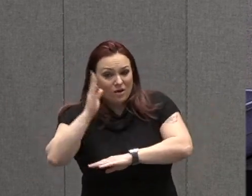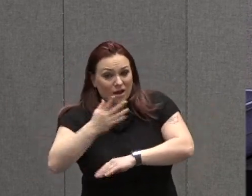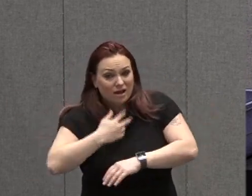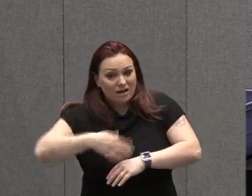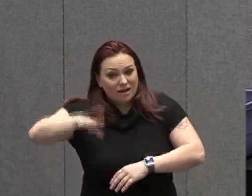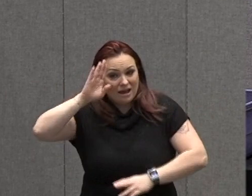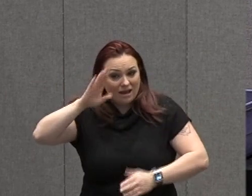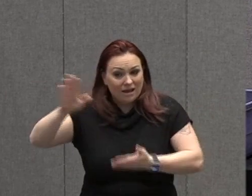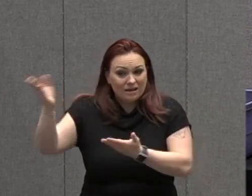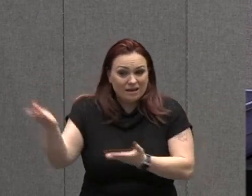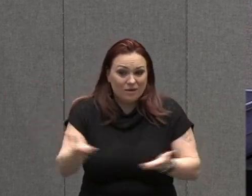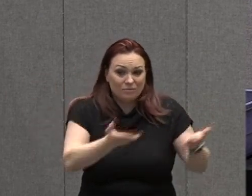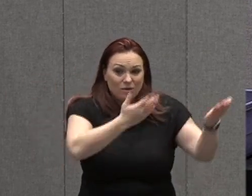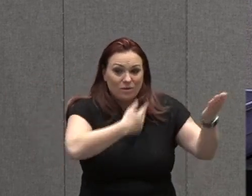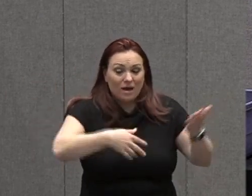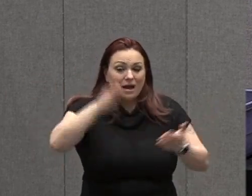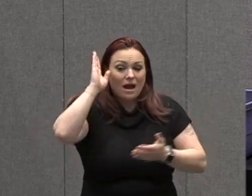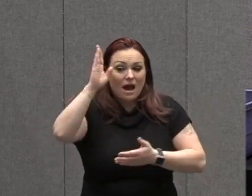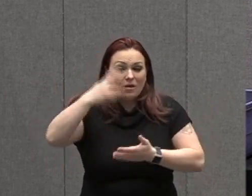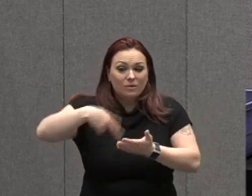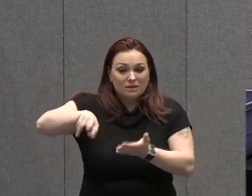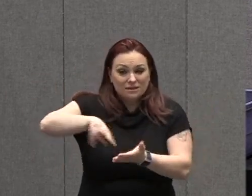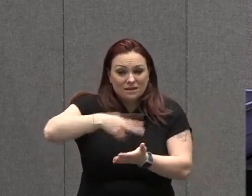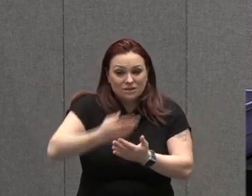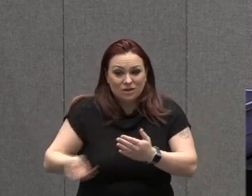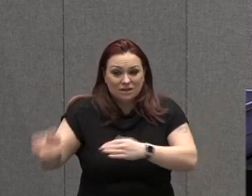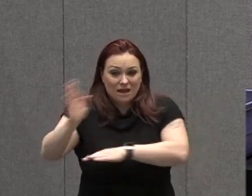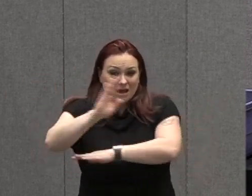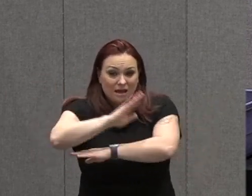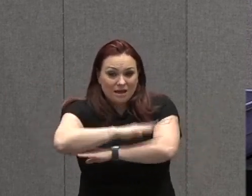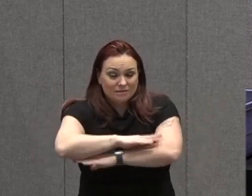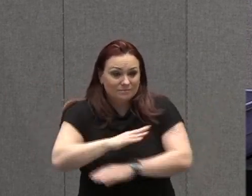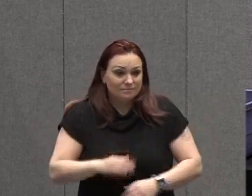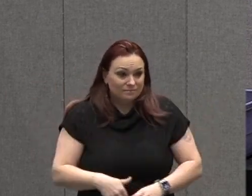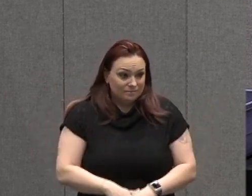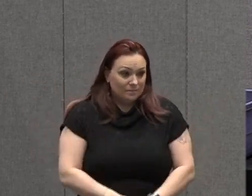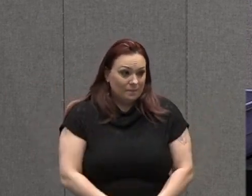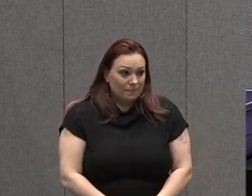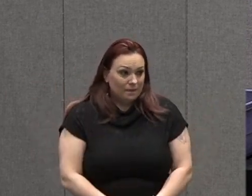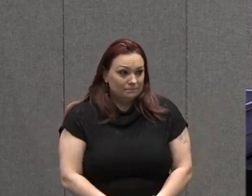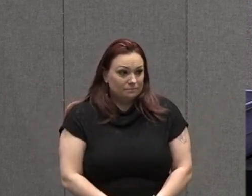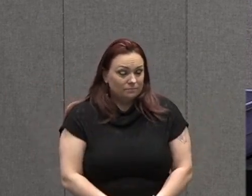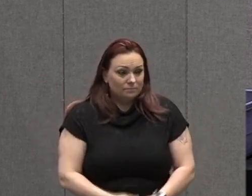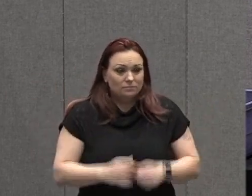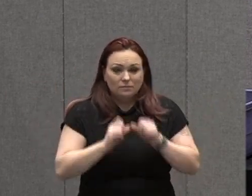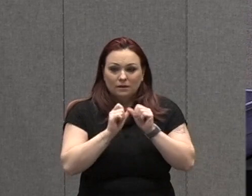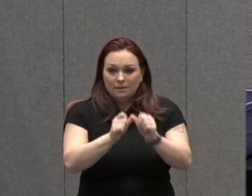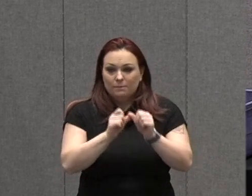Hey hey carry me away I'm gonna dance all day. Good okay keep going,